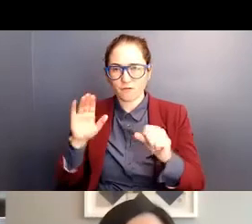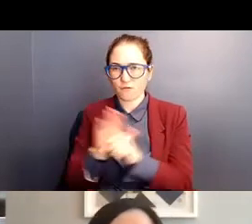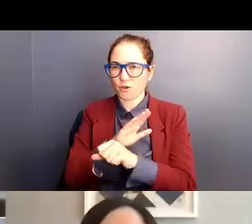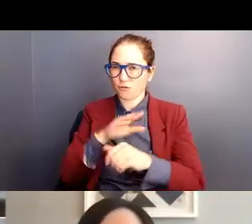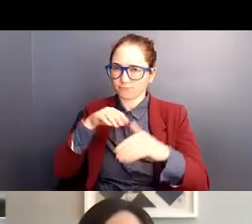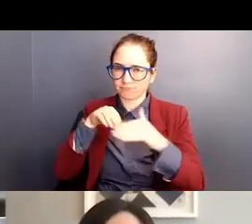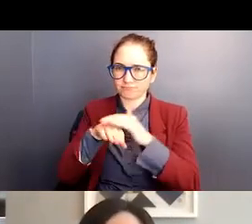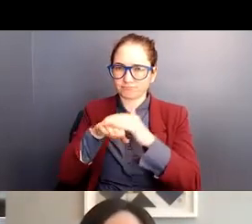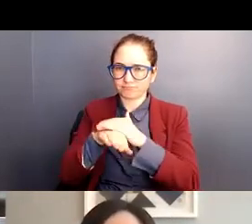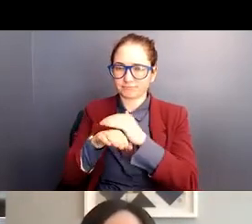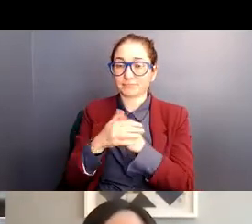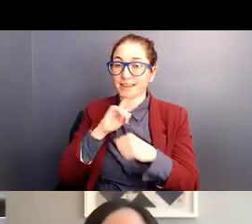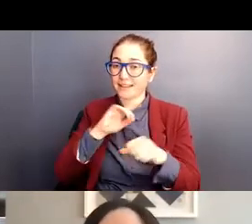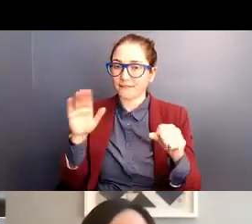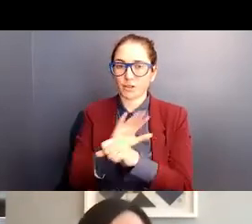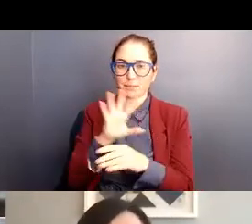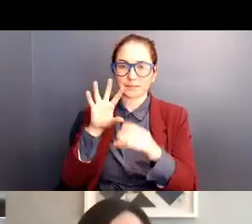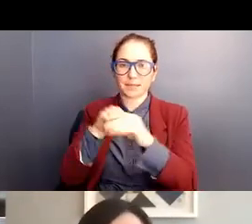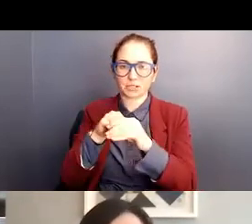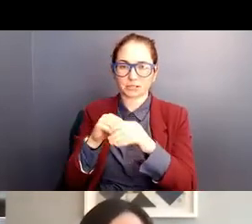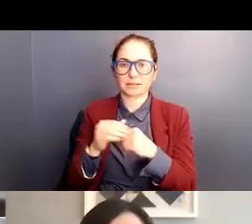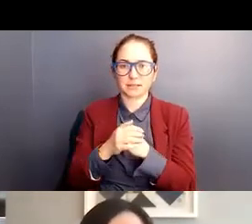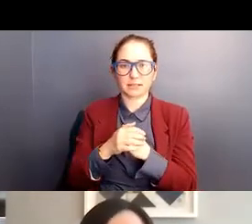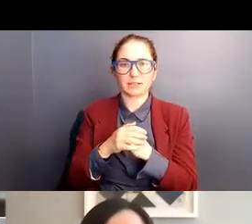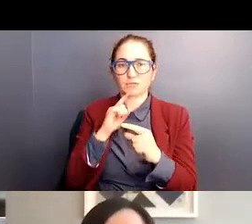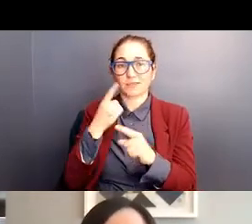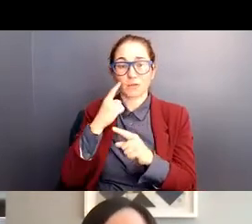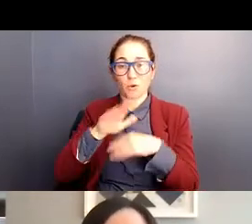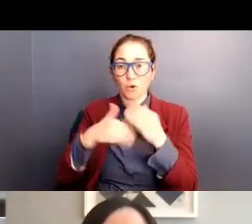and their full participation in all parts of society its